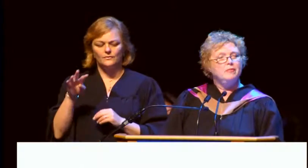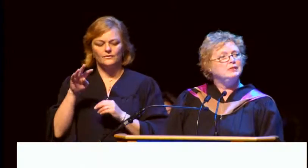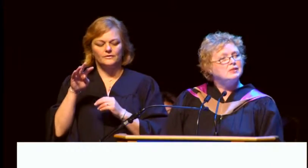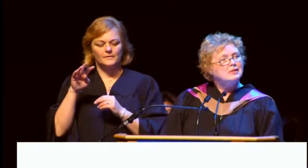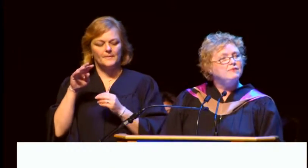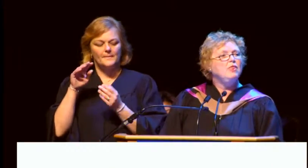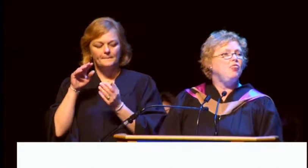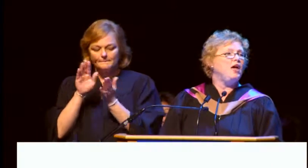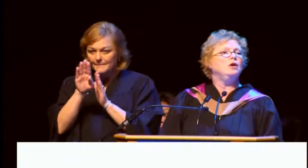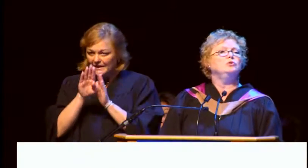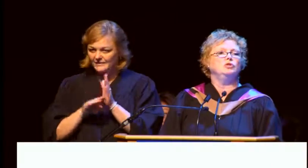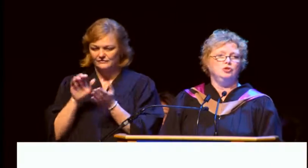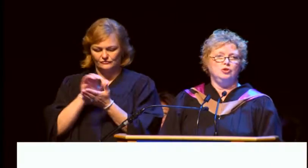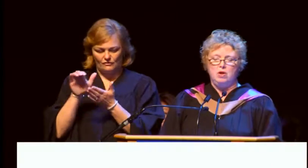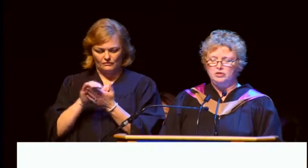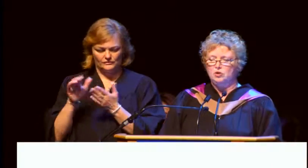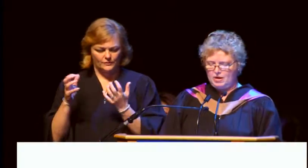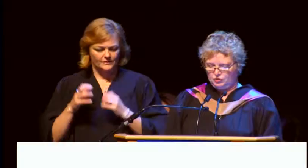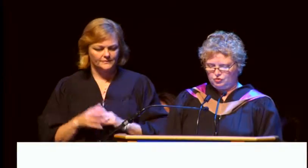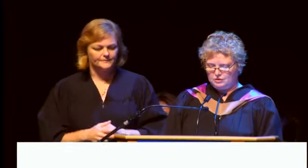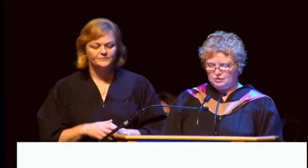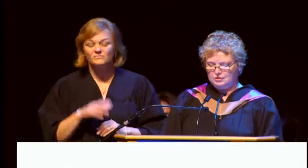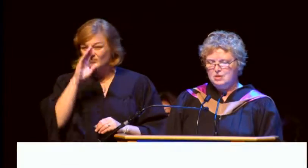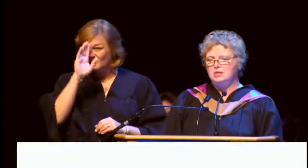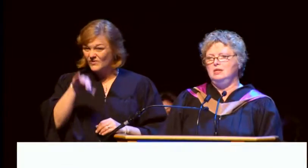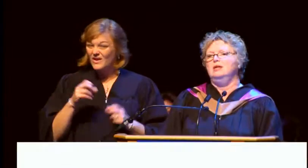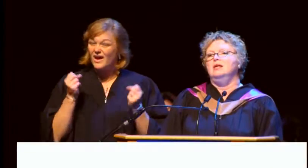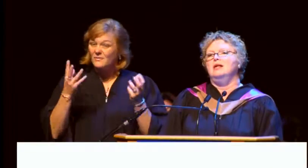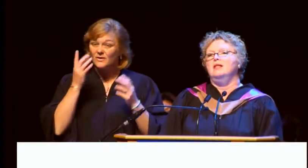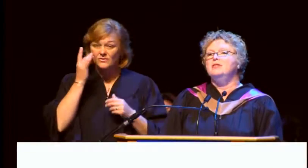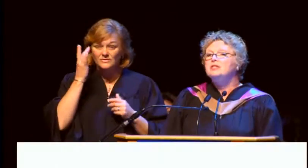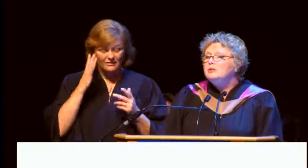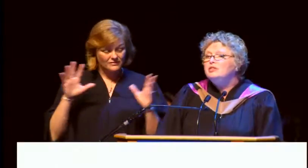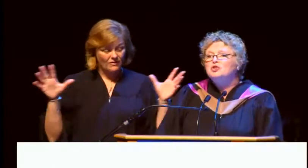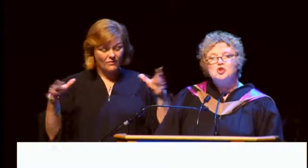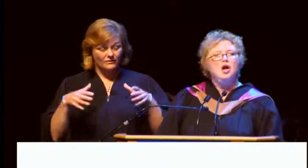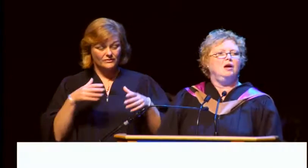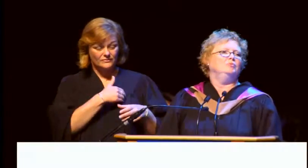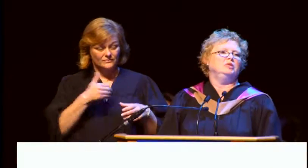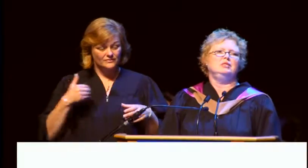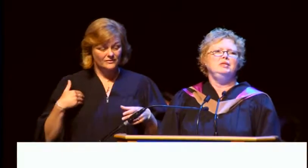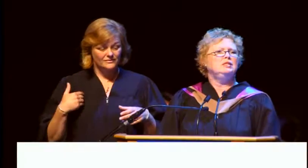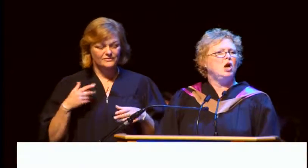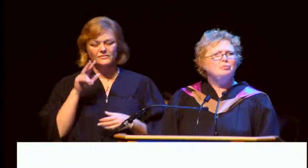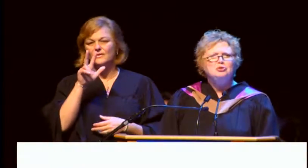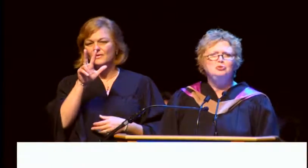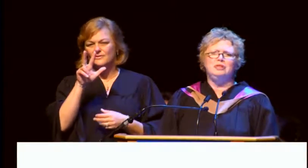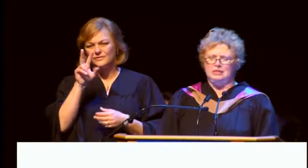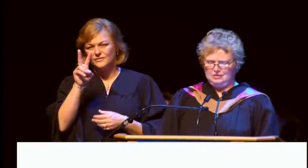THAN 7,000 TORONTO RESTAURANTS. THIS MEANS JOBS. THIS MEANS OPPORTUNITIES.